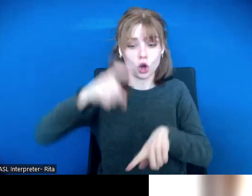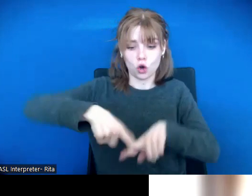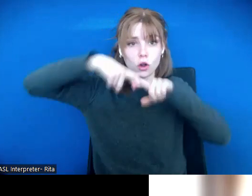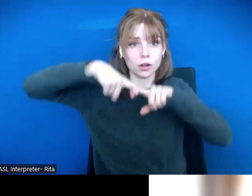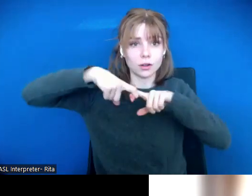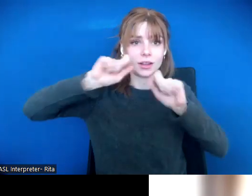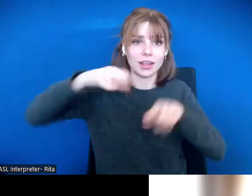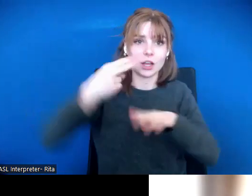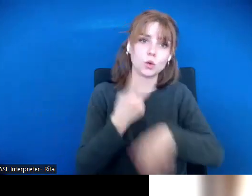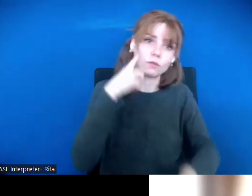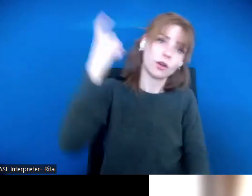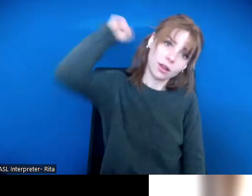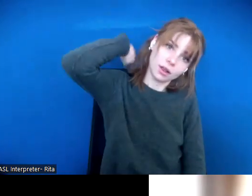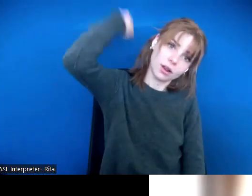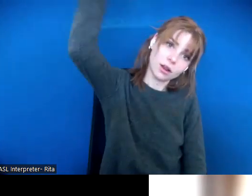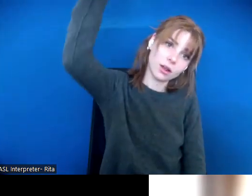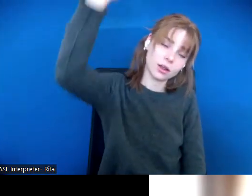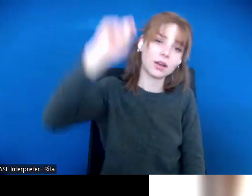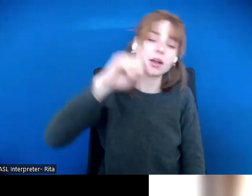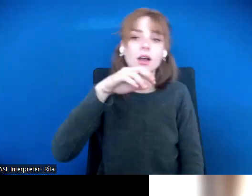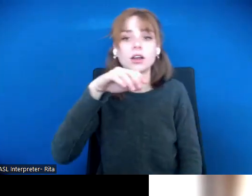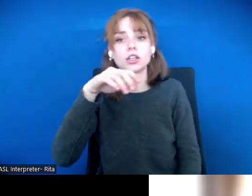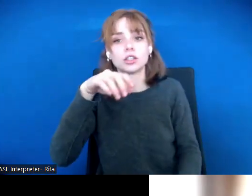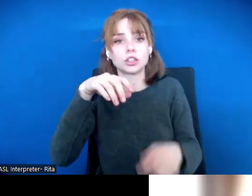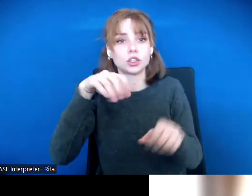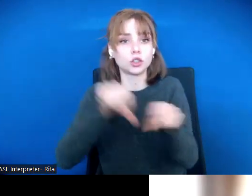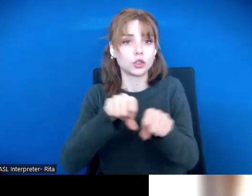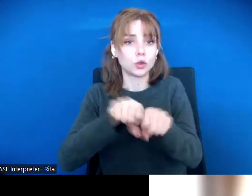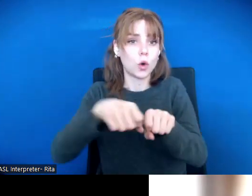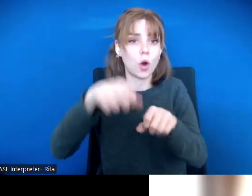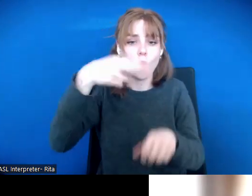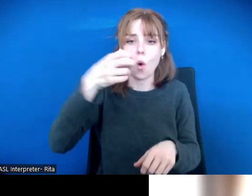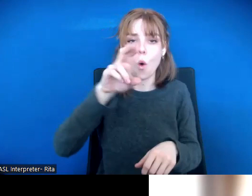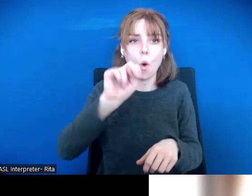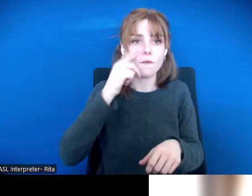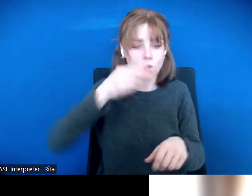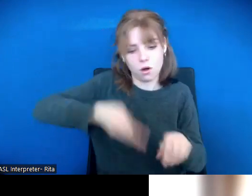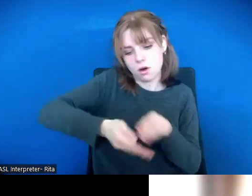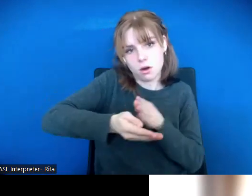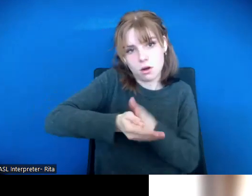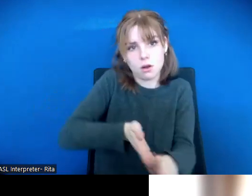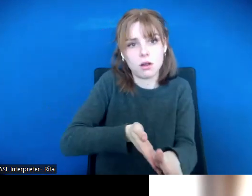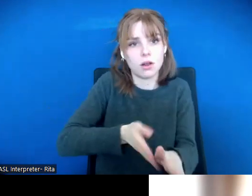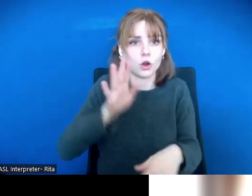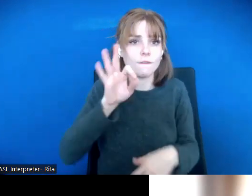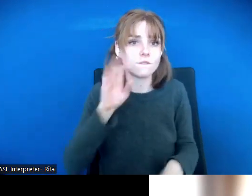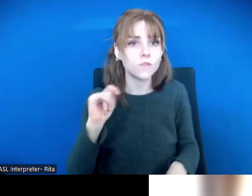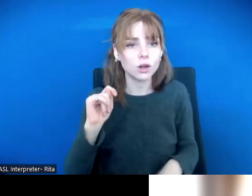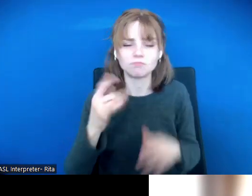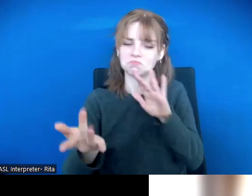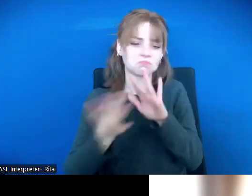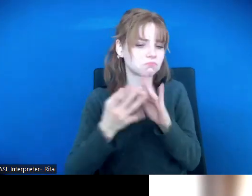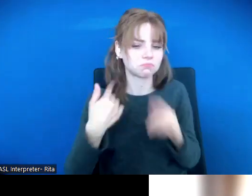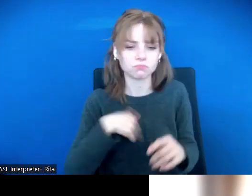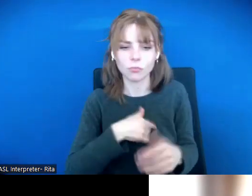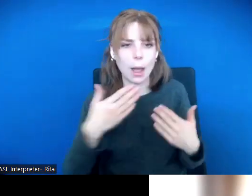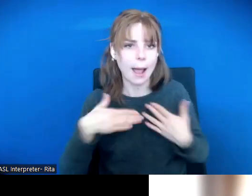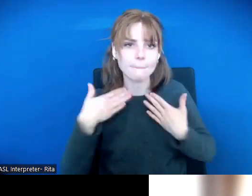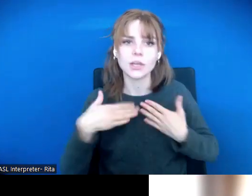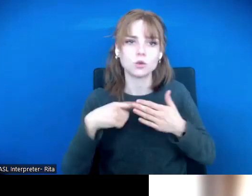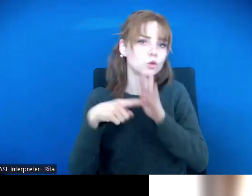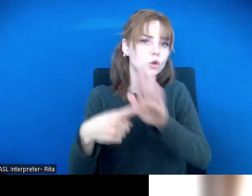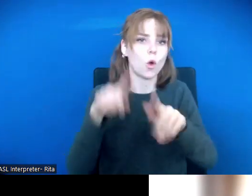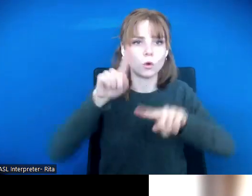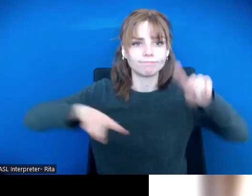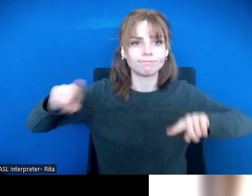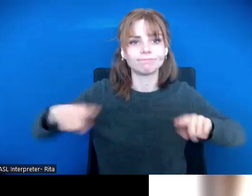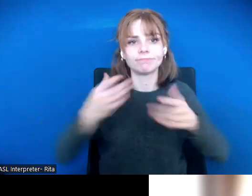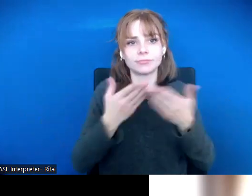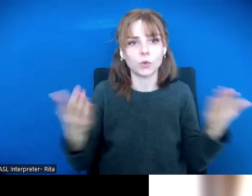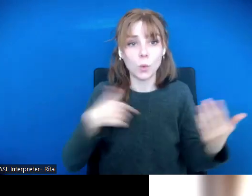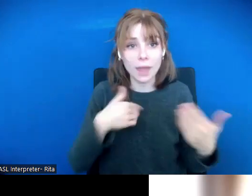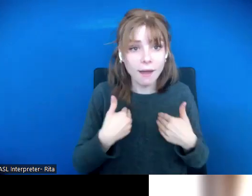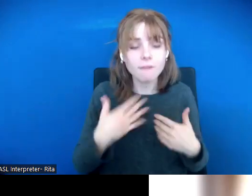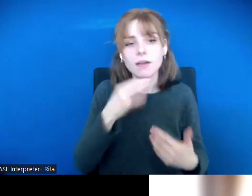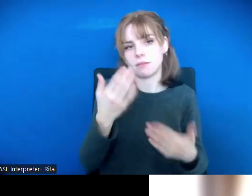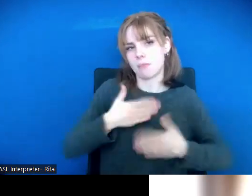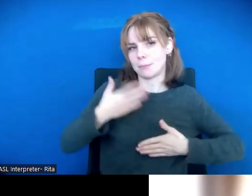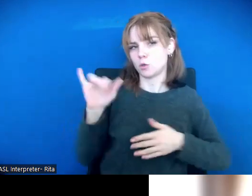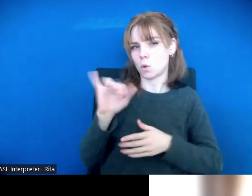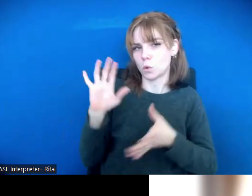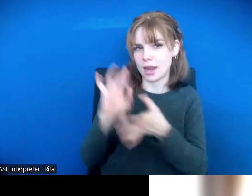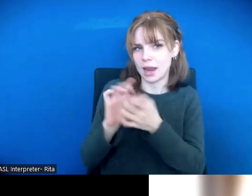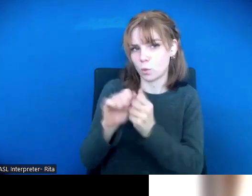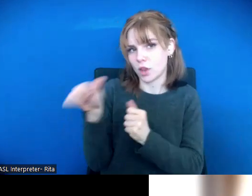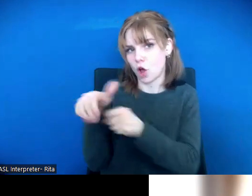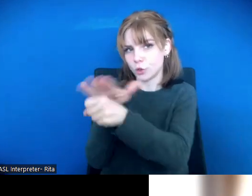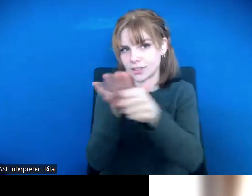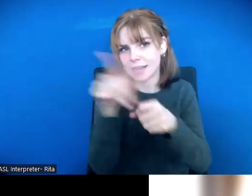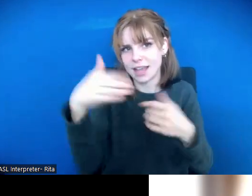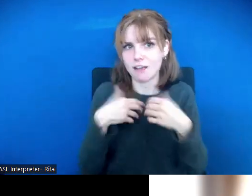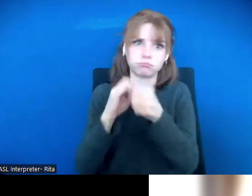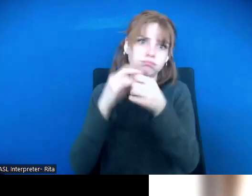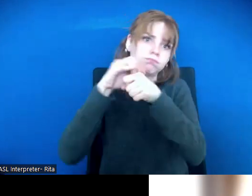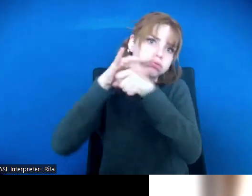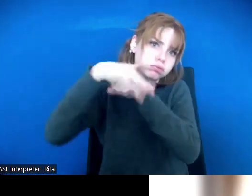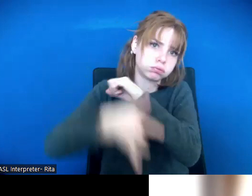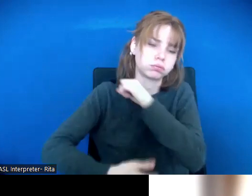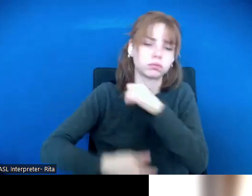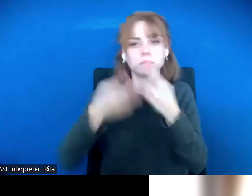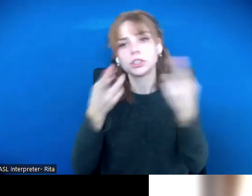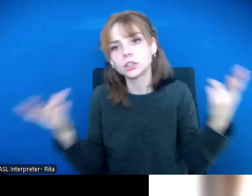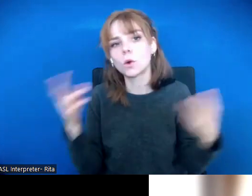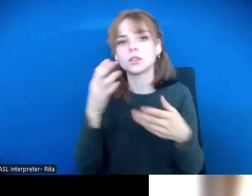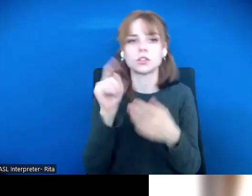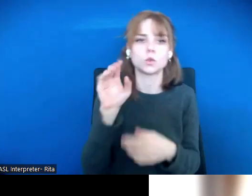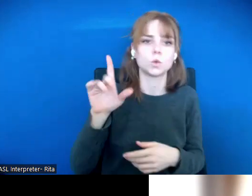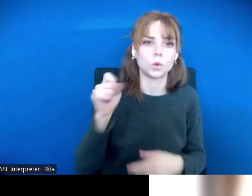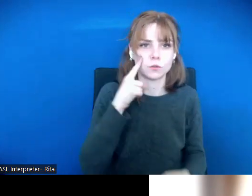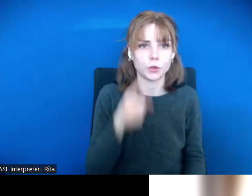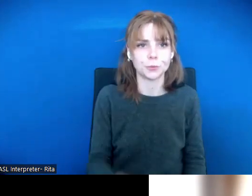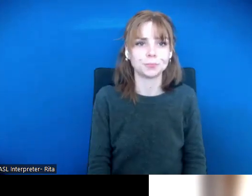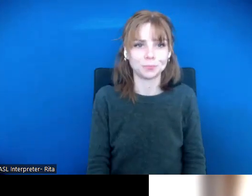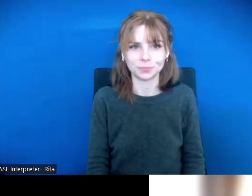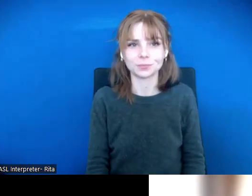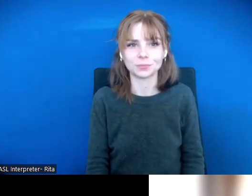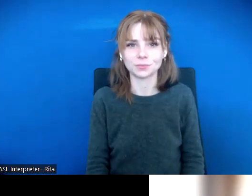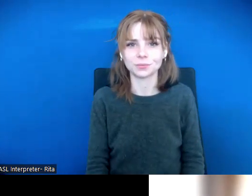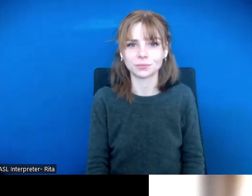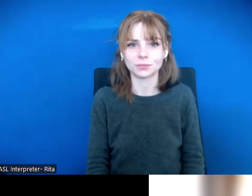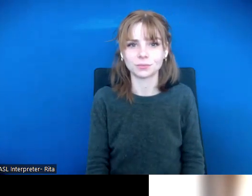You bet. There's all kinds of tools out there.